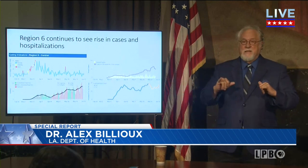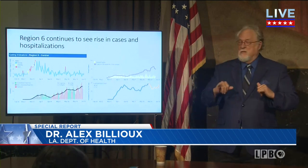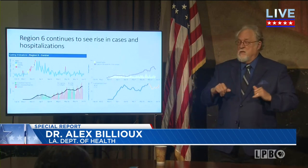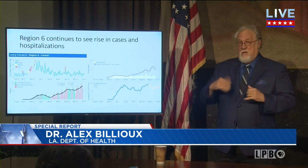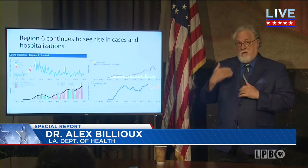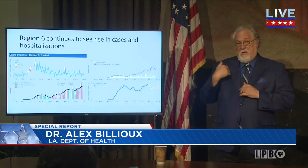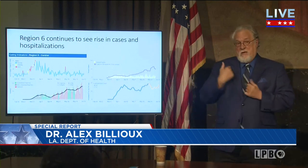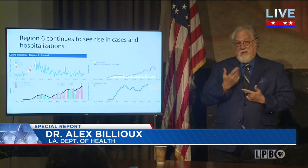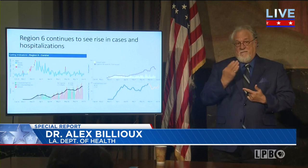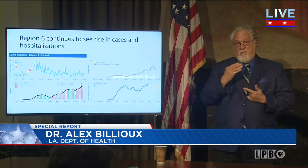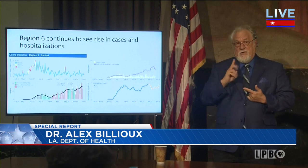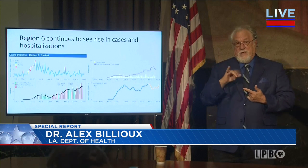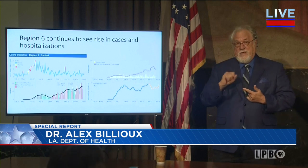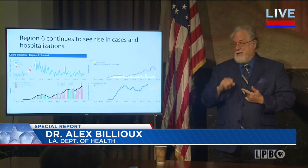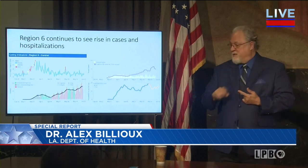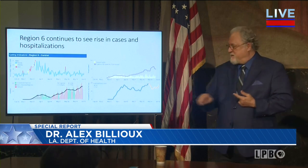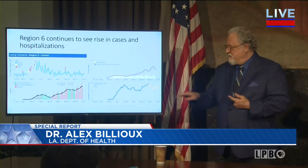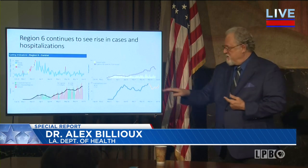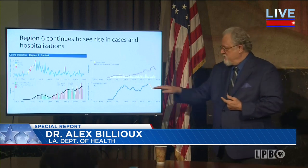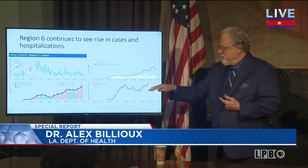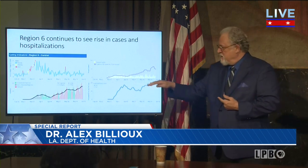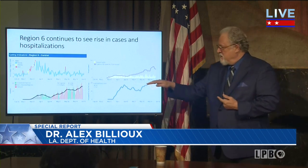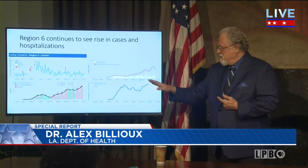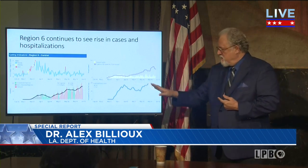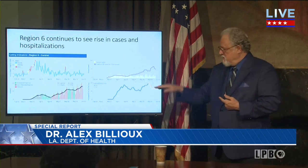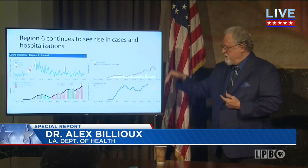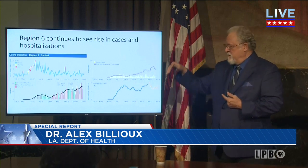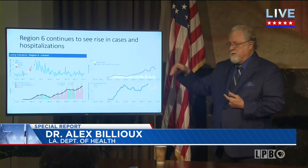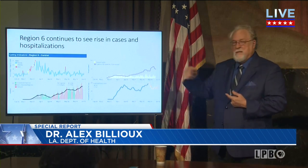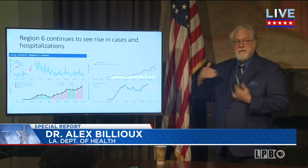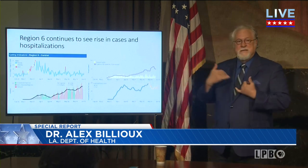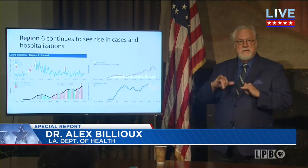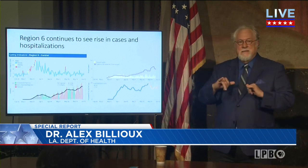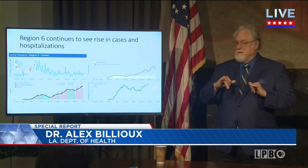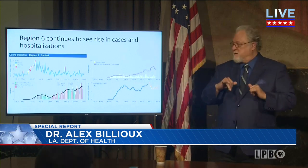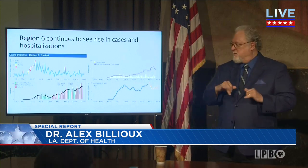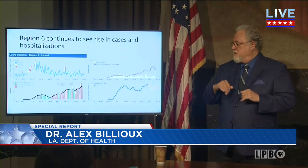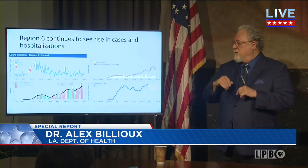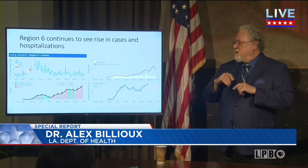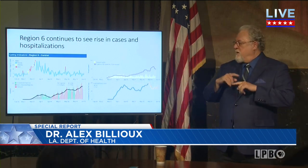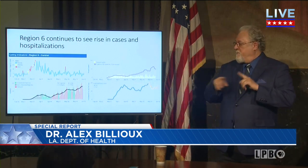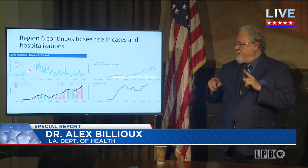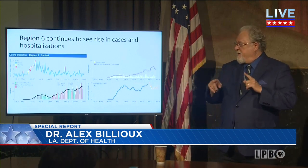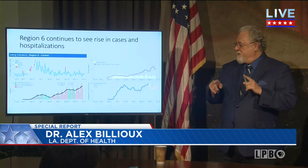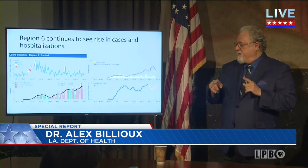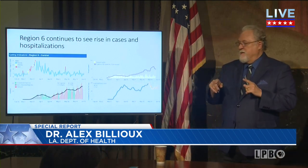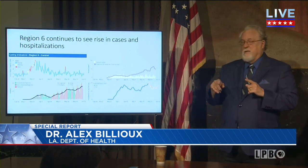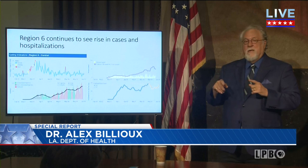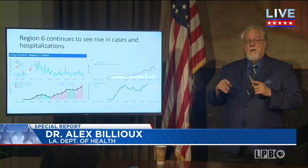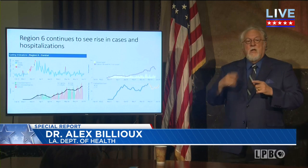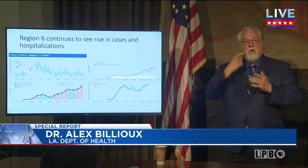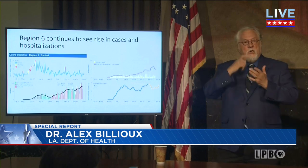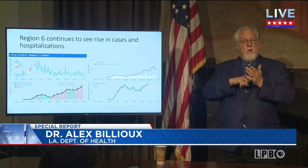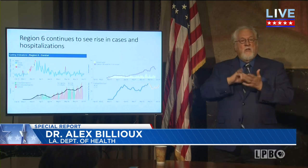TESTING HAS ALSO BEEN IMPROVING. AND HERE YOU SEE NOW A STILL OVER THE 14 DAY PERIOD THAT U